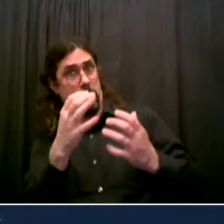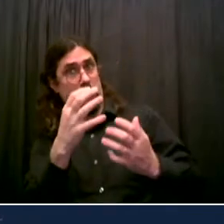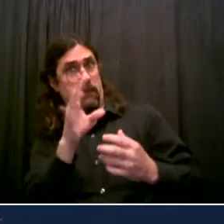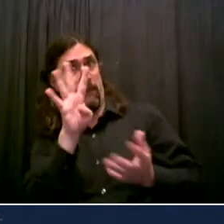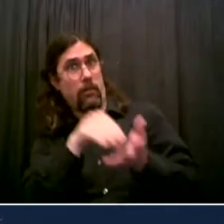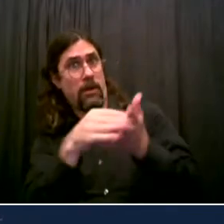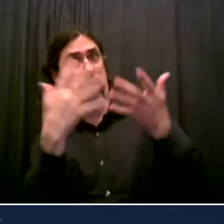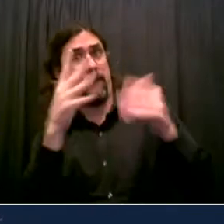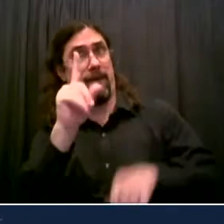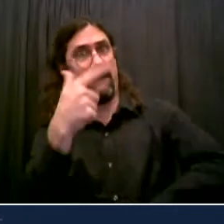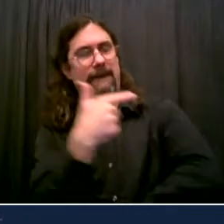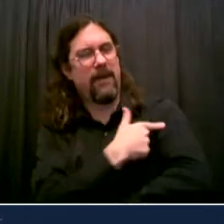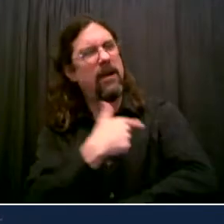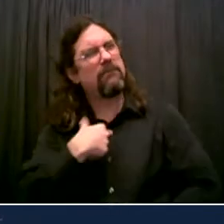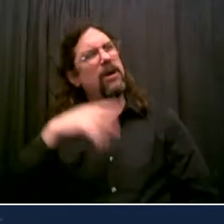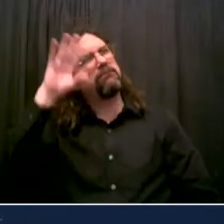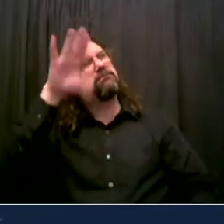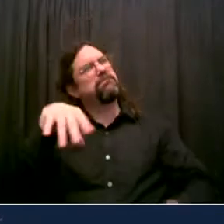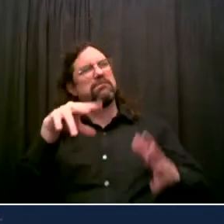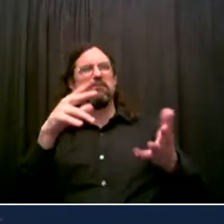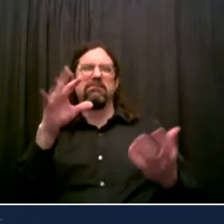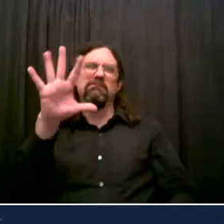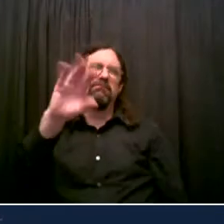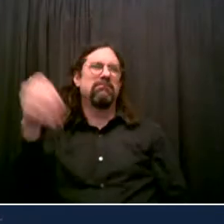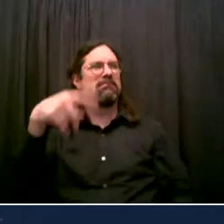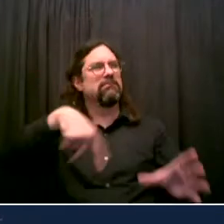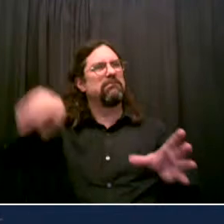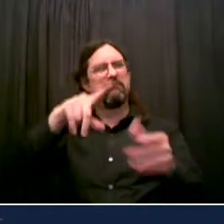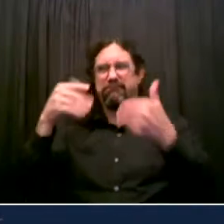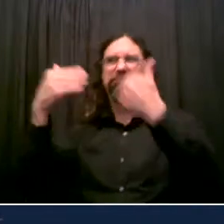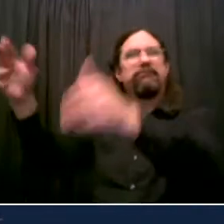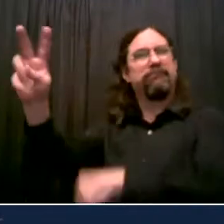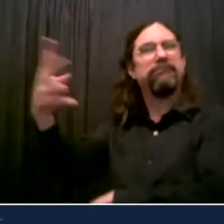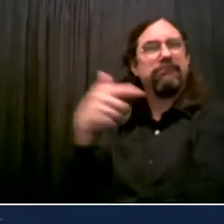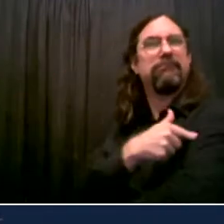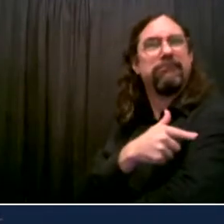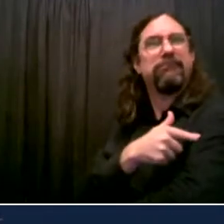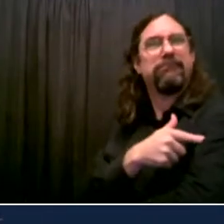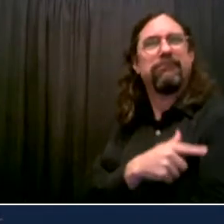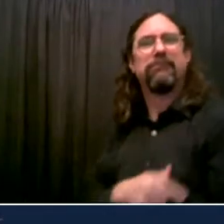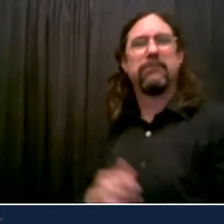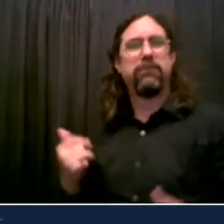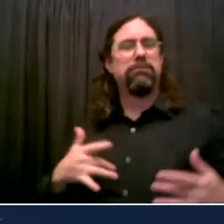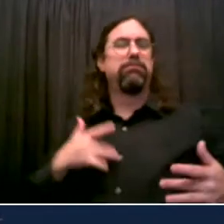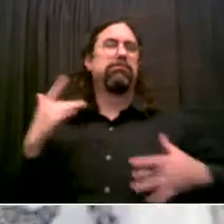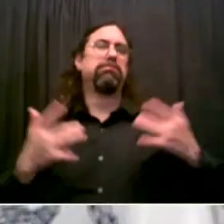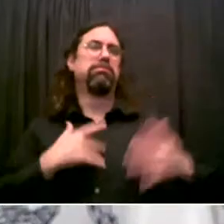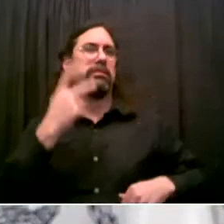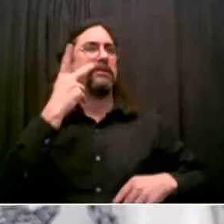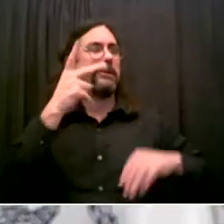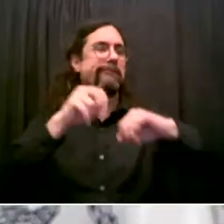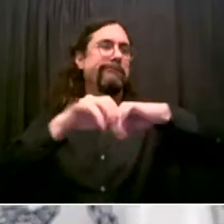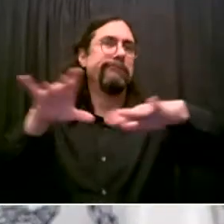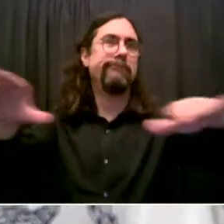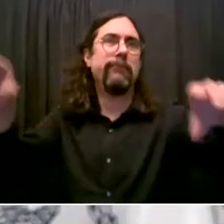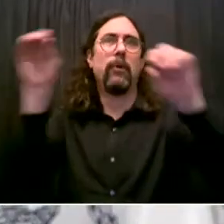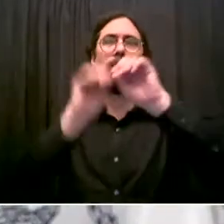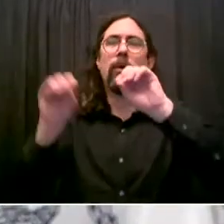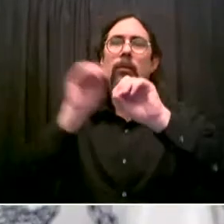OUR GOAL. YOU CAN SEE THE RESULTS EVERY SINGLE DAY. IT IS THE CLEARES T STORY U YOHAVE EVER HEARD.